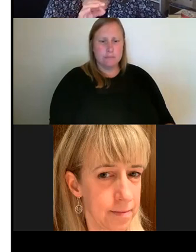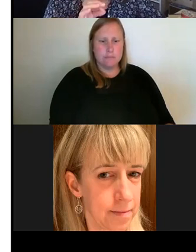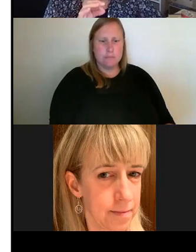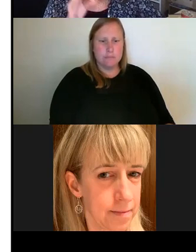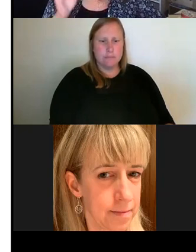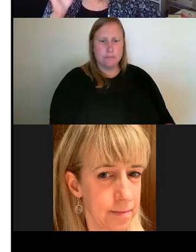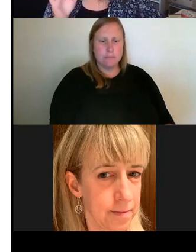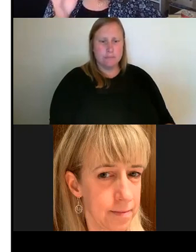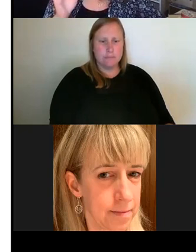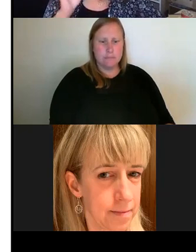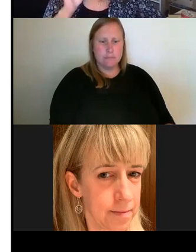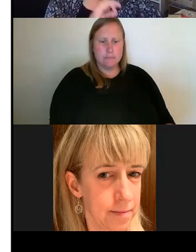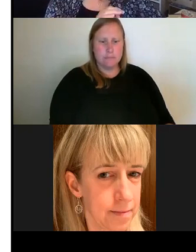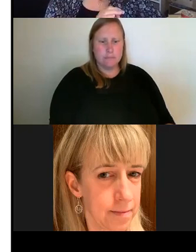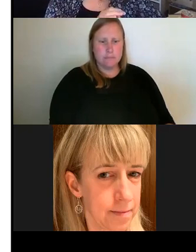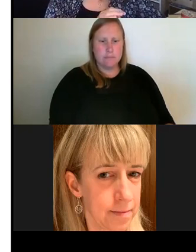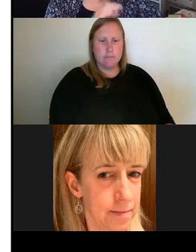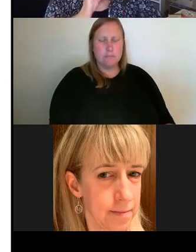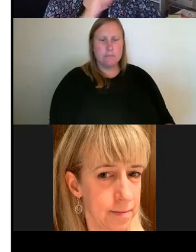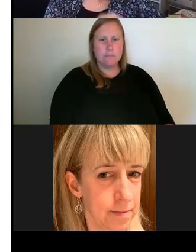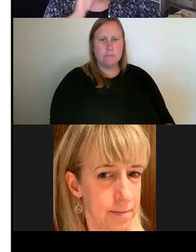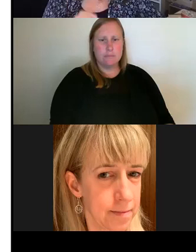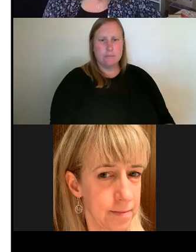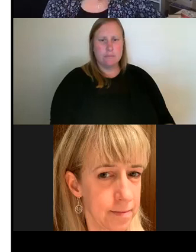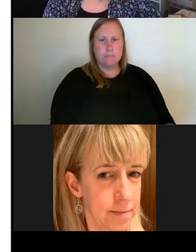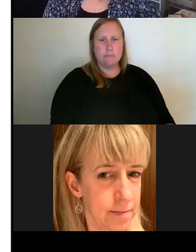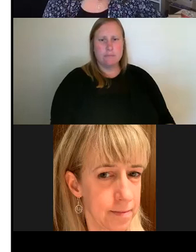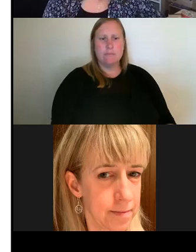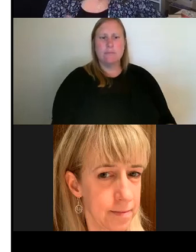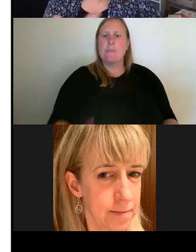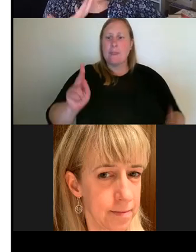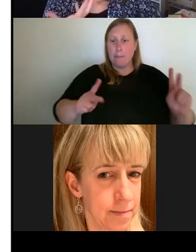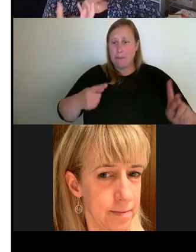people reading is easier with left justified right ragged.